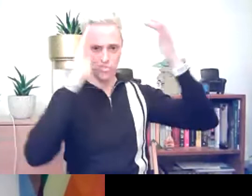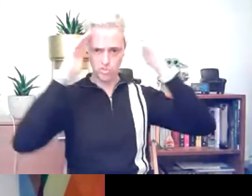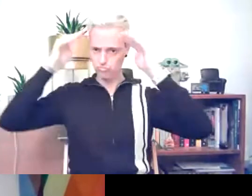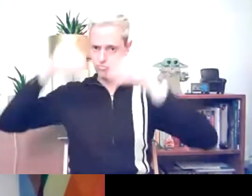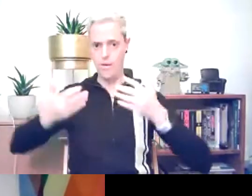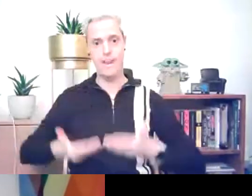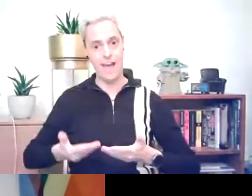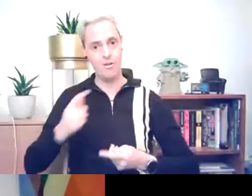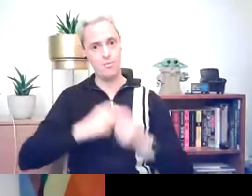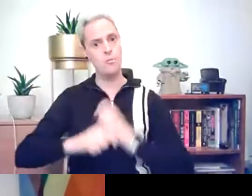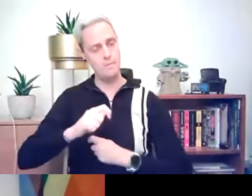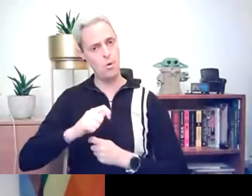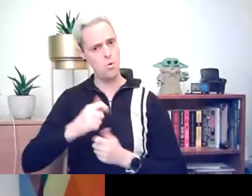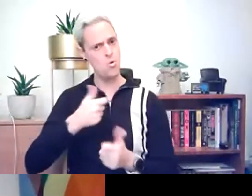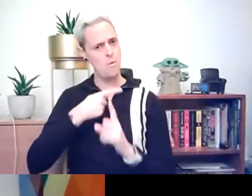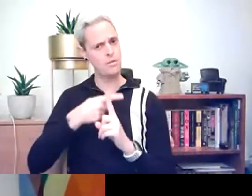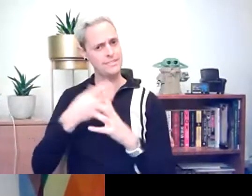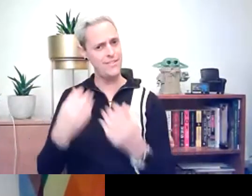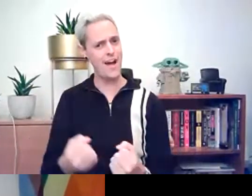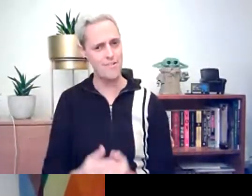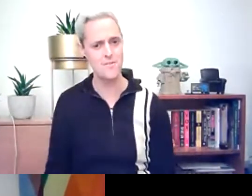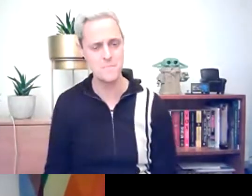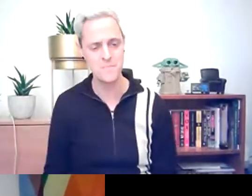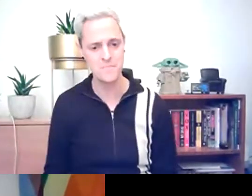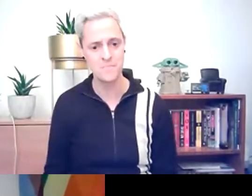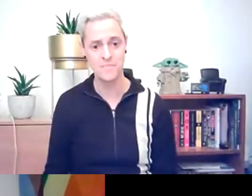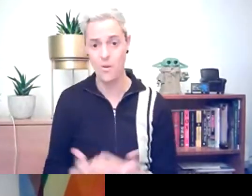18:28:36 So there's stuff like that. There's the usual things that, you know, talk to people.